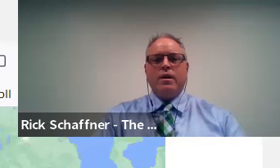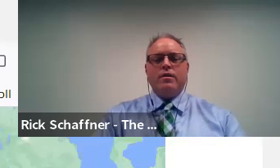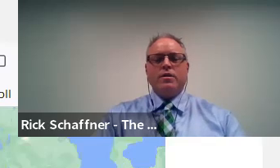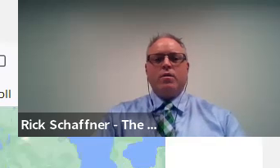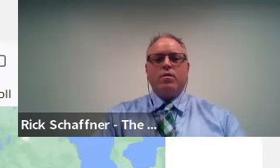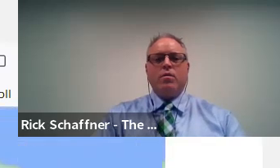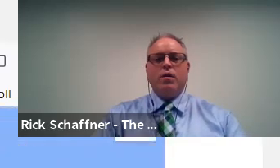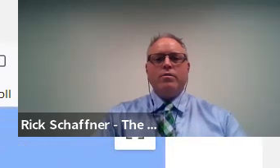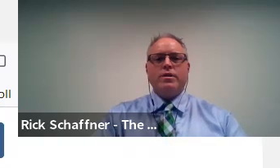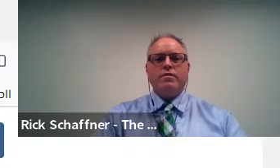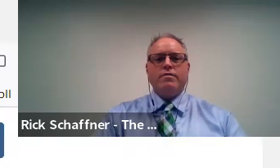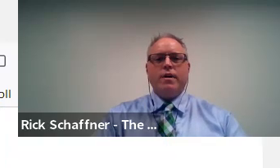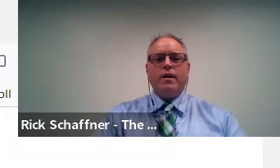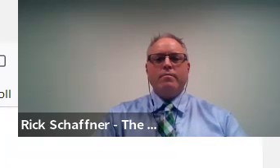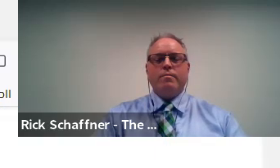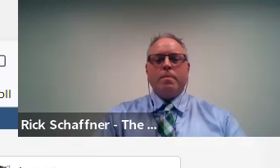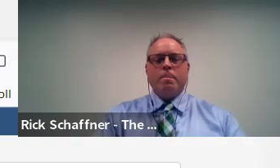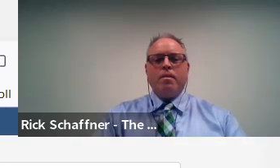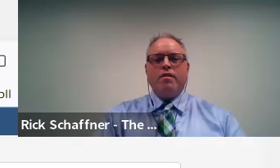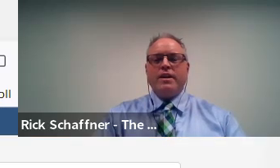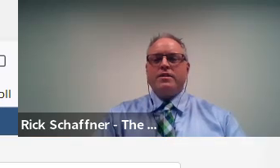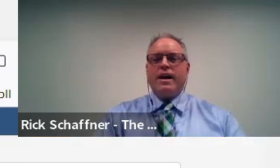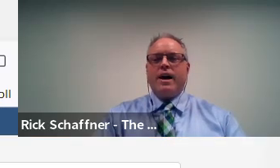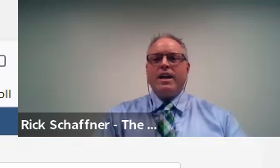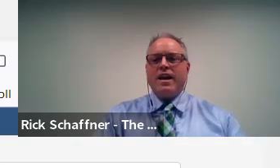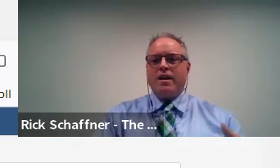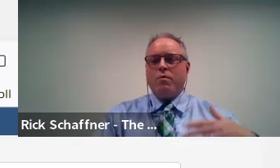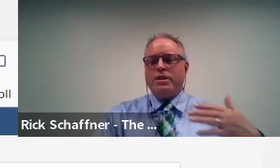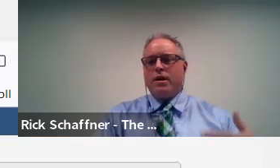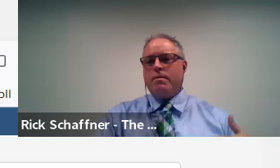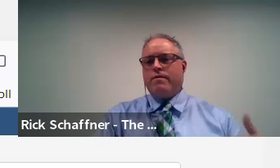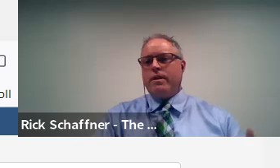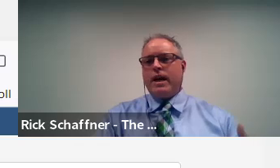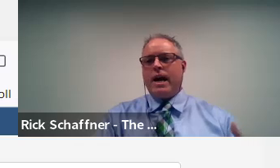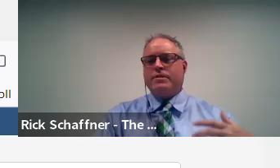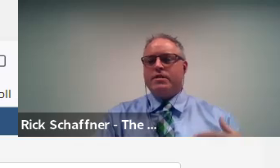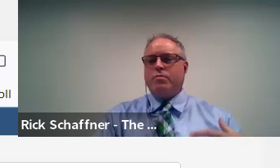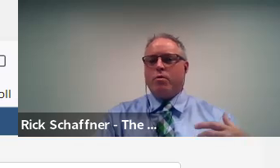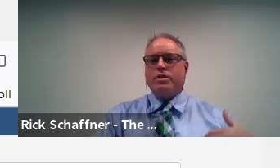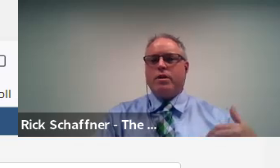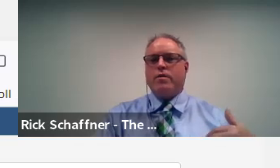There's a whole host of things that, again, when we talk about filling gaps, it's important to know